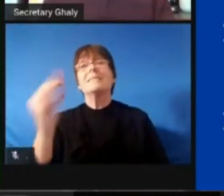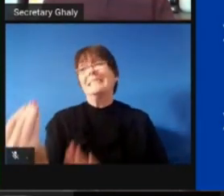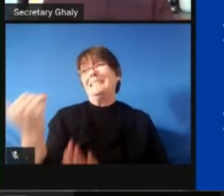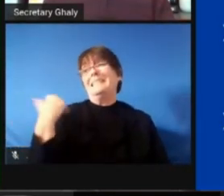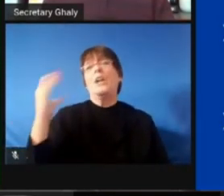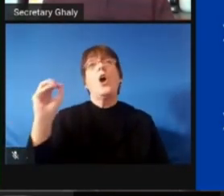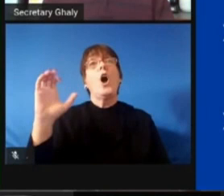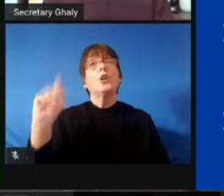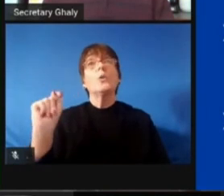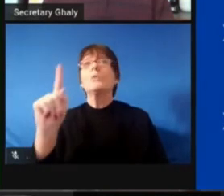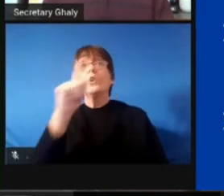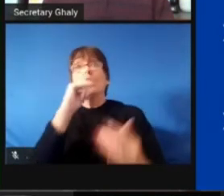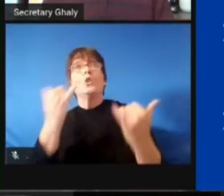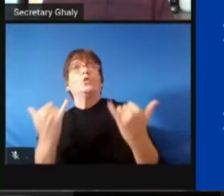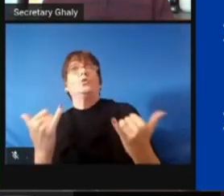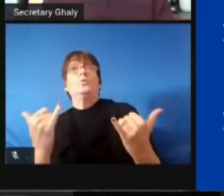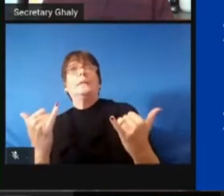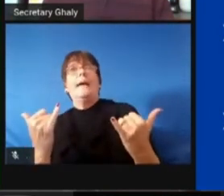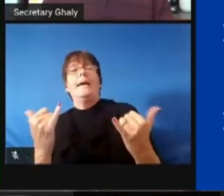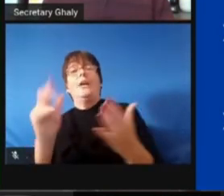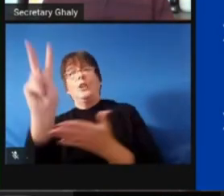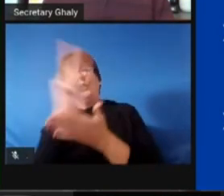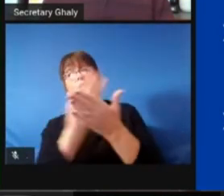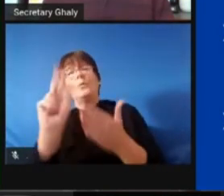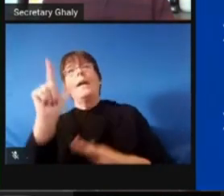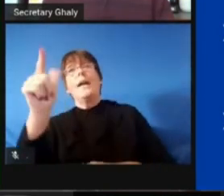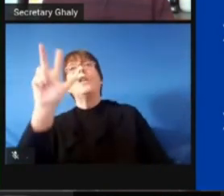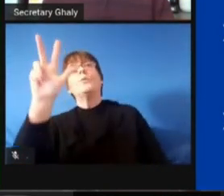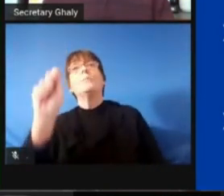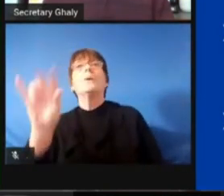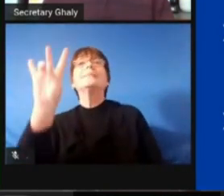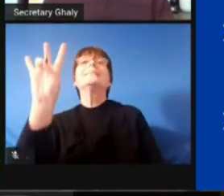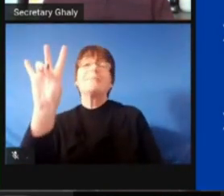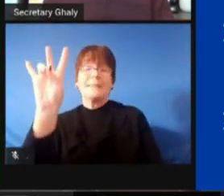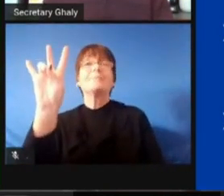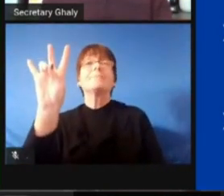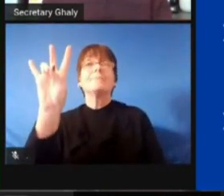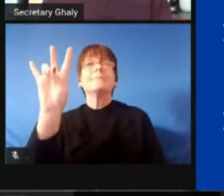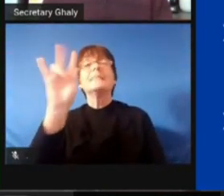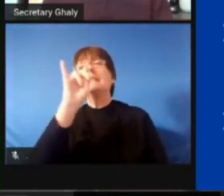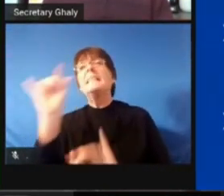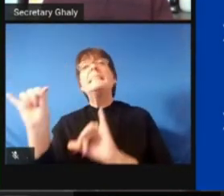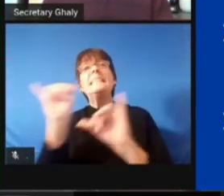WHERE WE ARE. 14 DAY TEST POSITIVITY, 2.9 BACK IN OCTOBER.